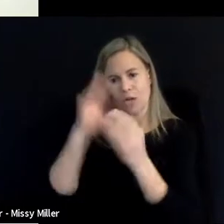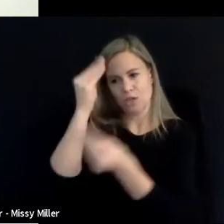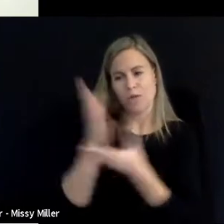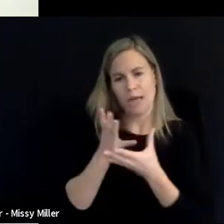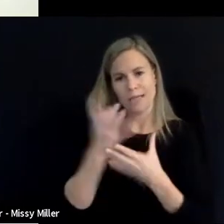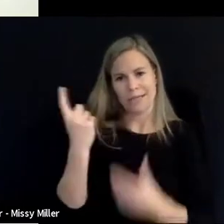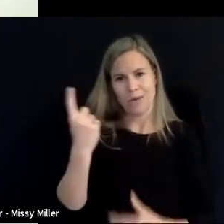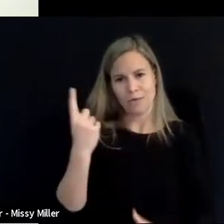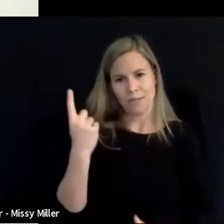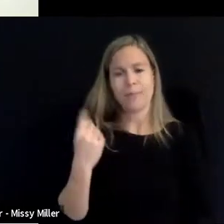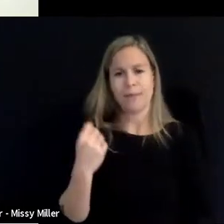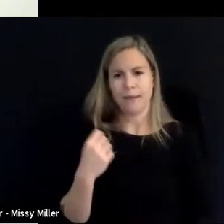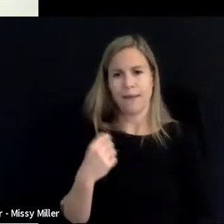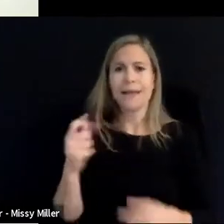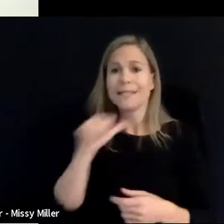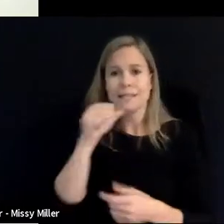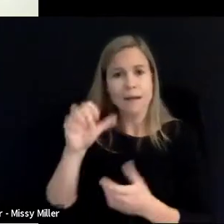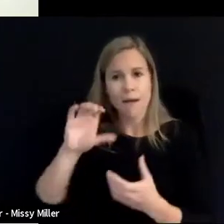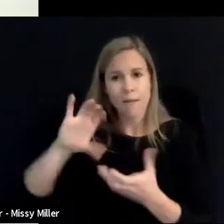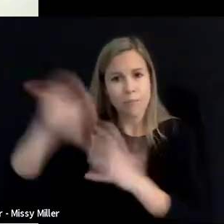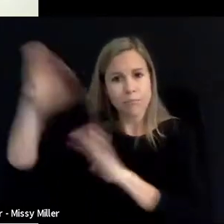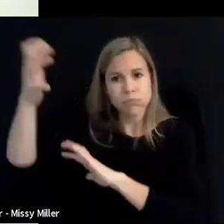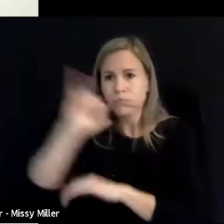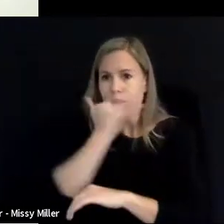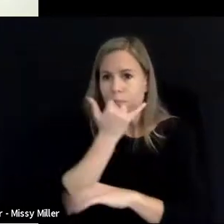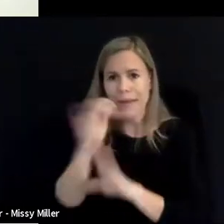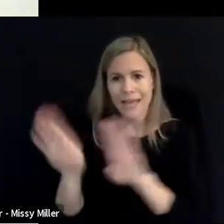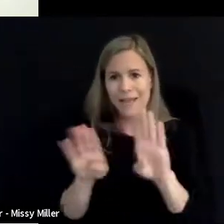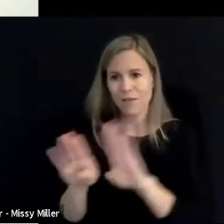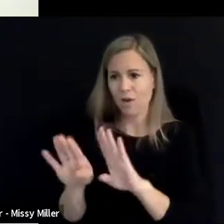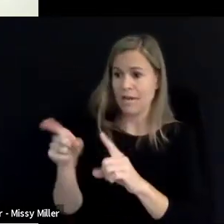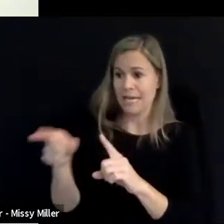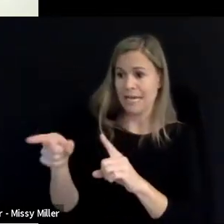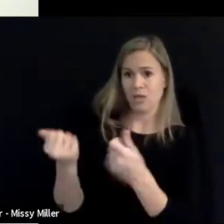And so they're not misbehaviors, right? They're communication.